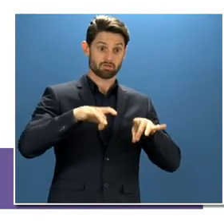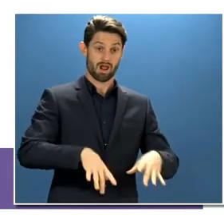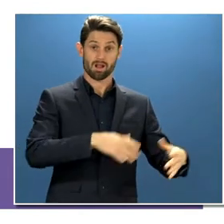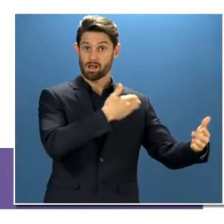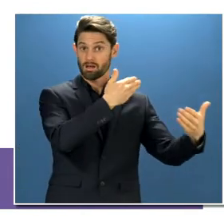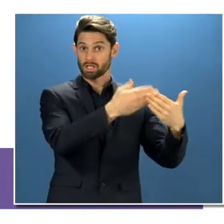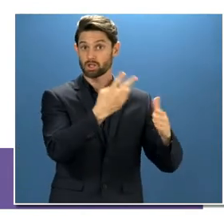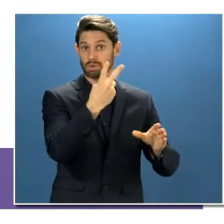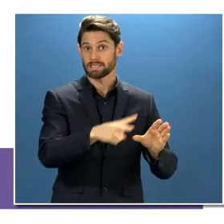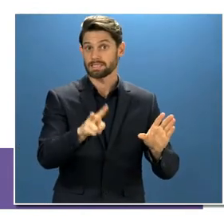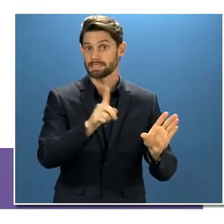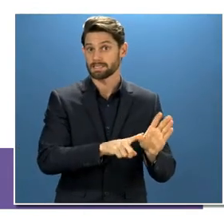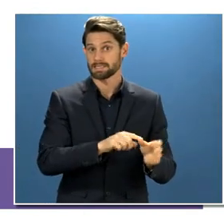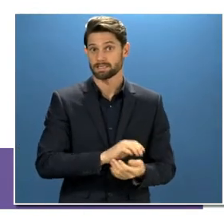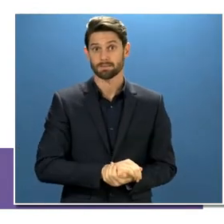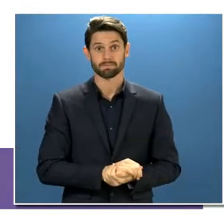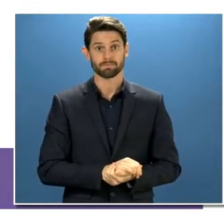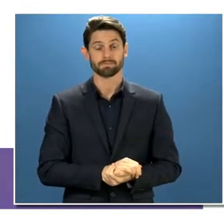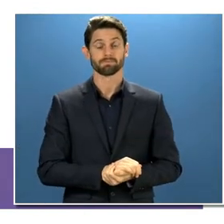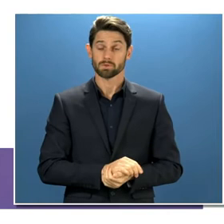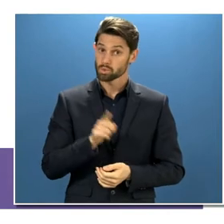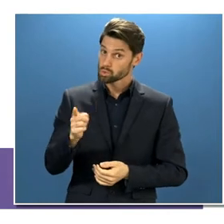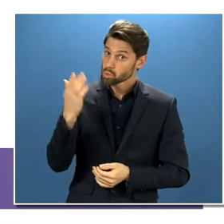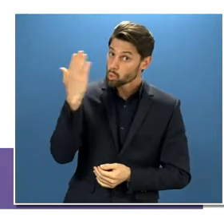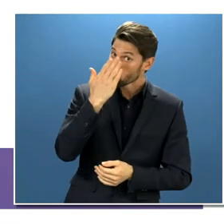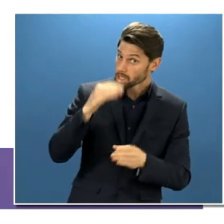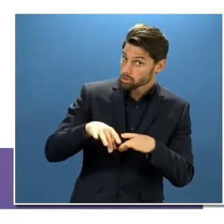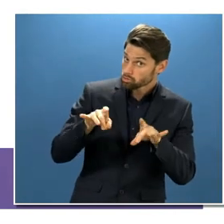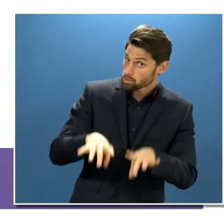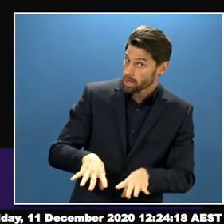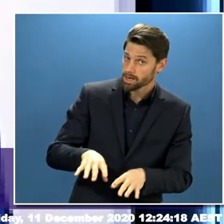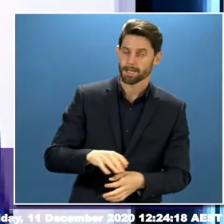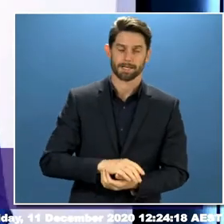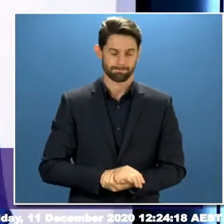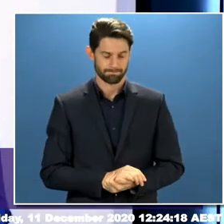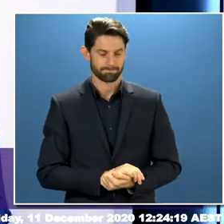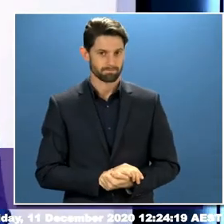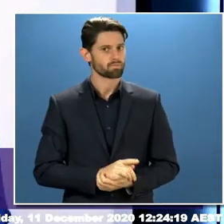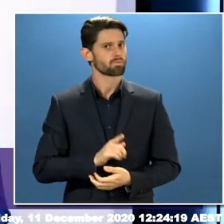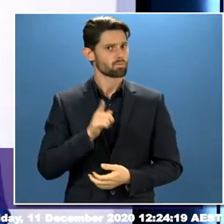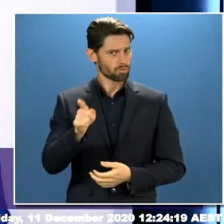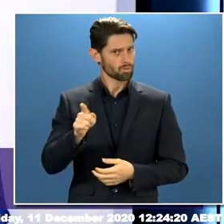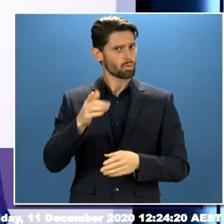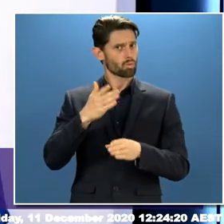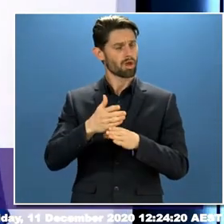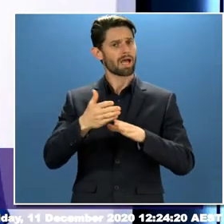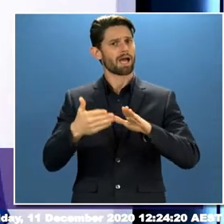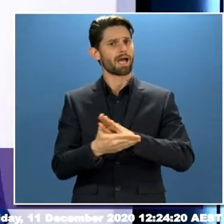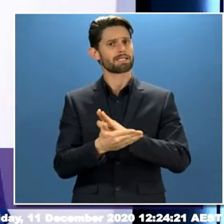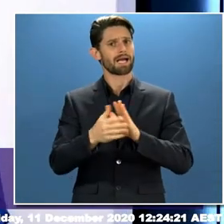And you've been to school in Australia? Yes. At the current time you work for the Council for Intellectual Disability?